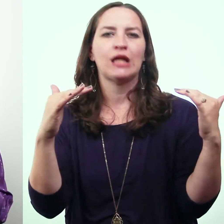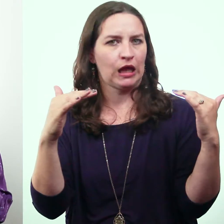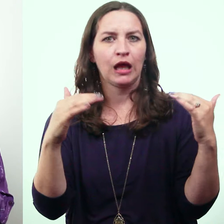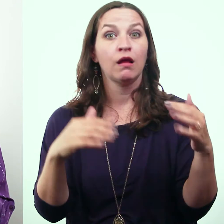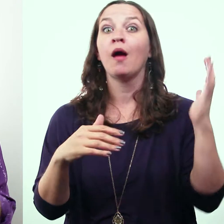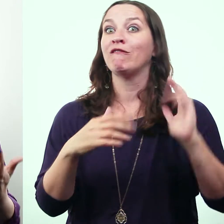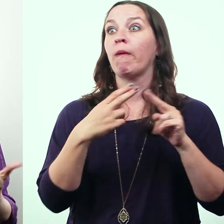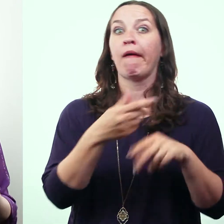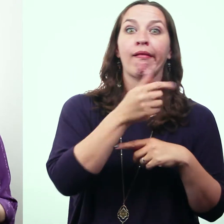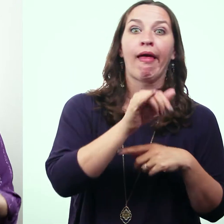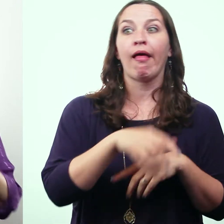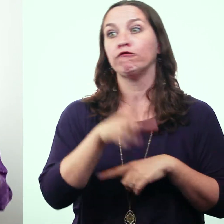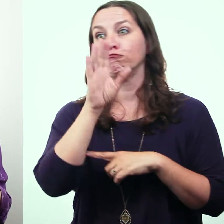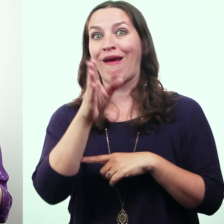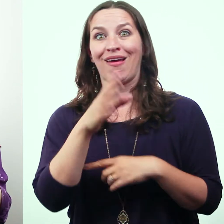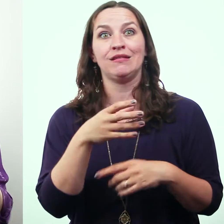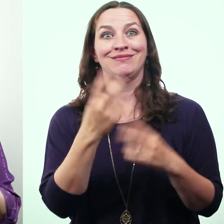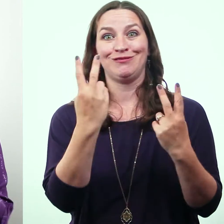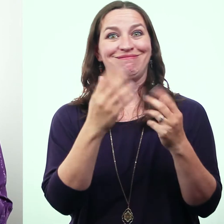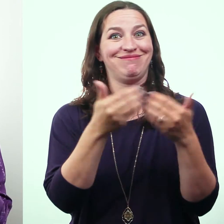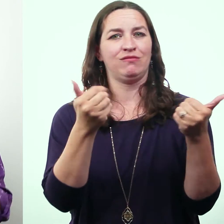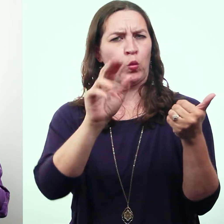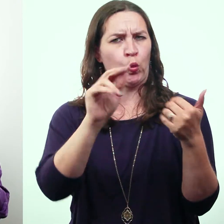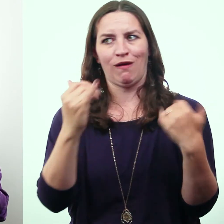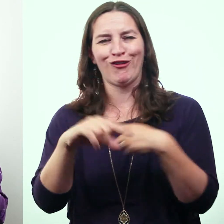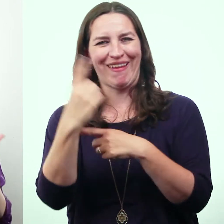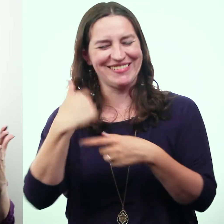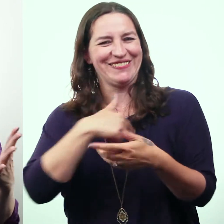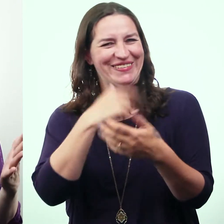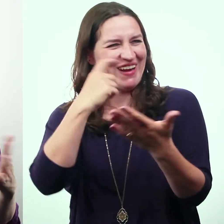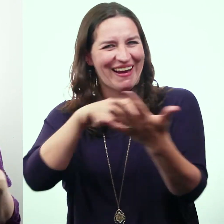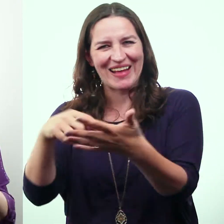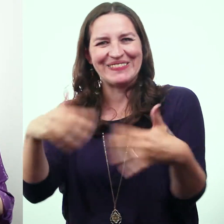we don't think about gay and straight as much anymore because there's a whole spectrum. And